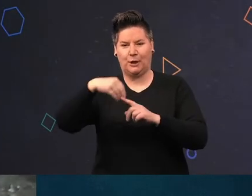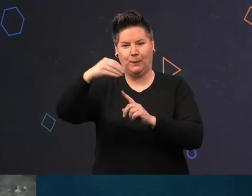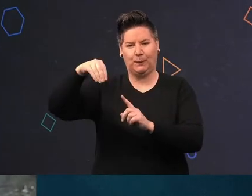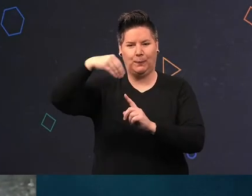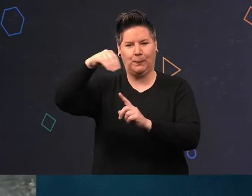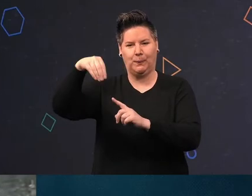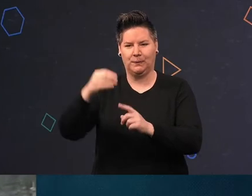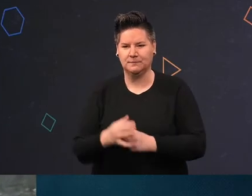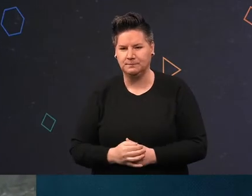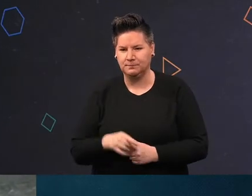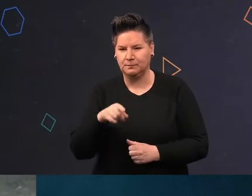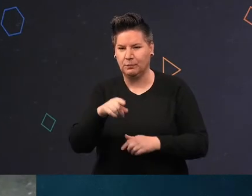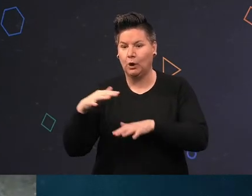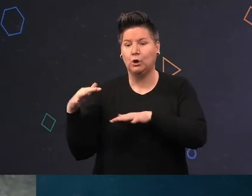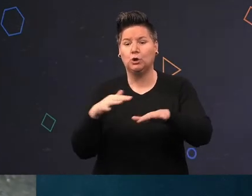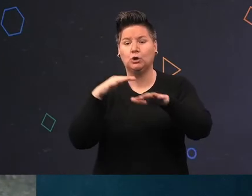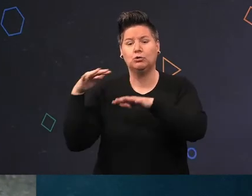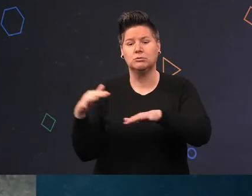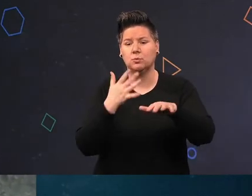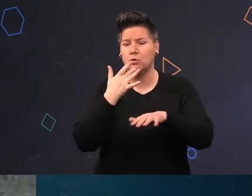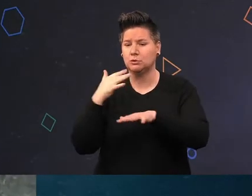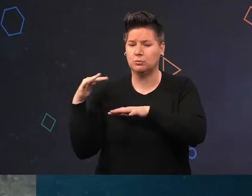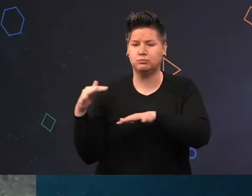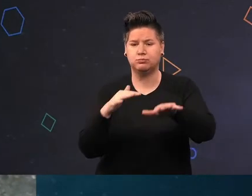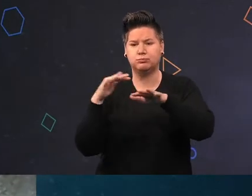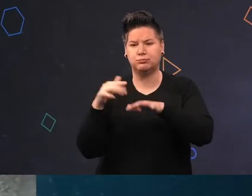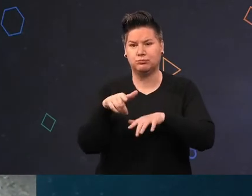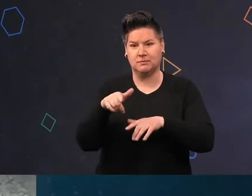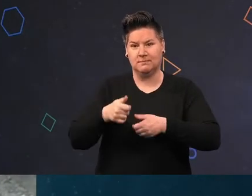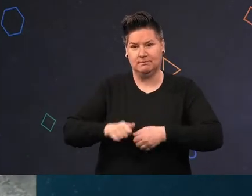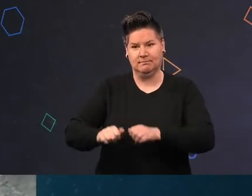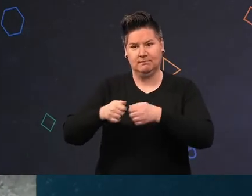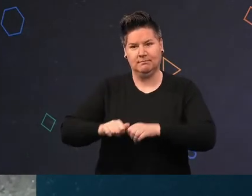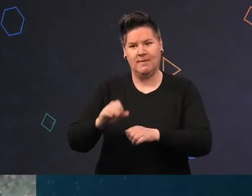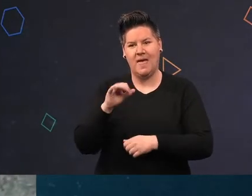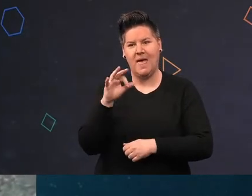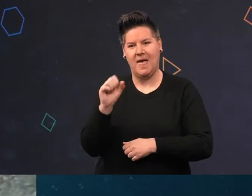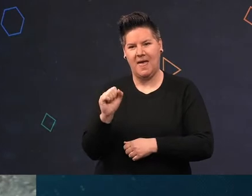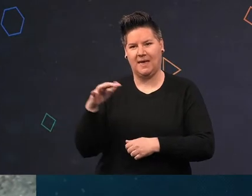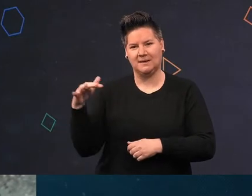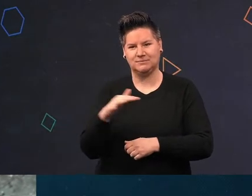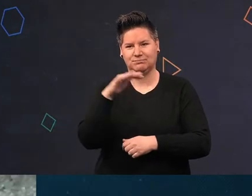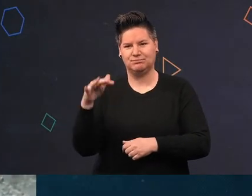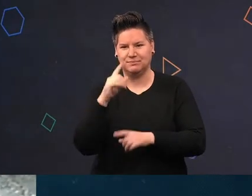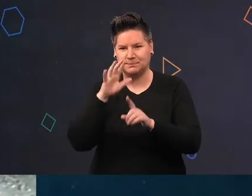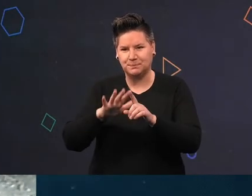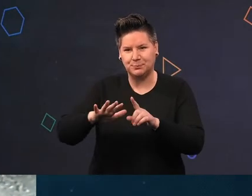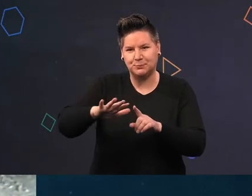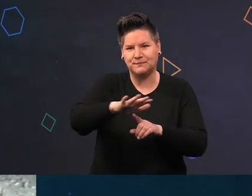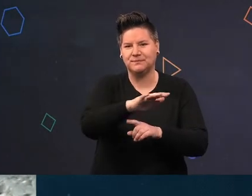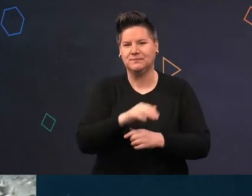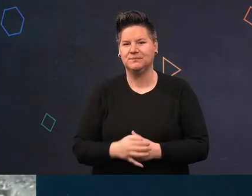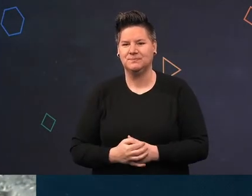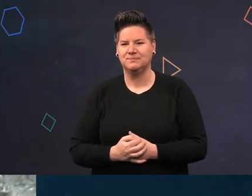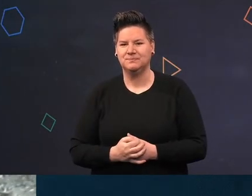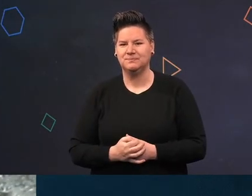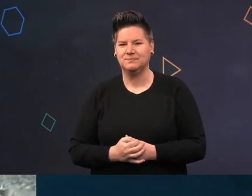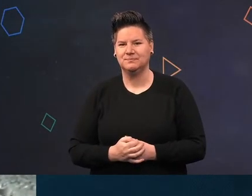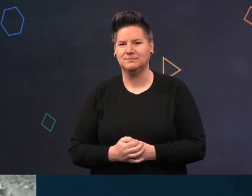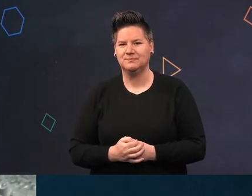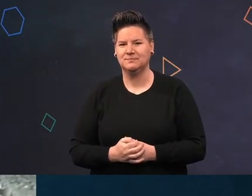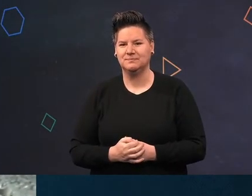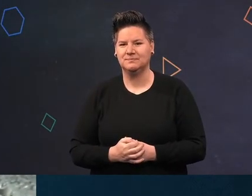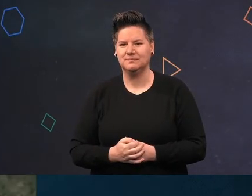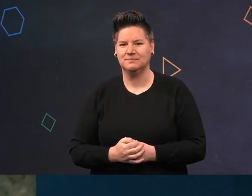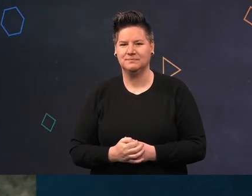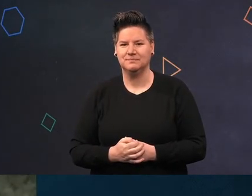bottom wafting in the current and on top another Nudibranch, grazing on the eggs